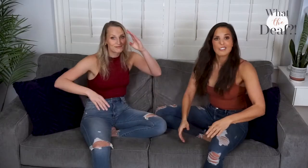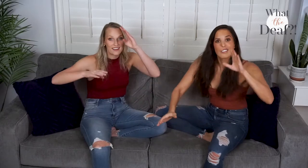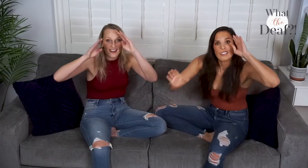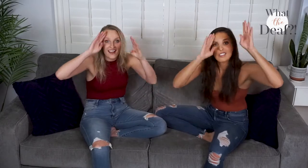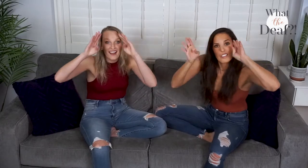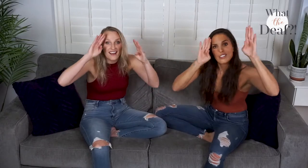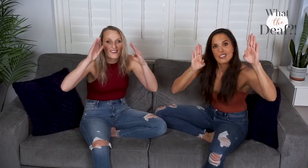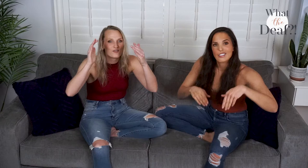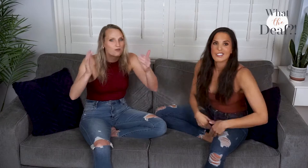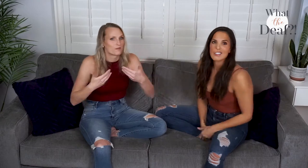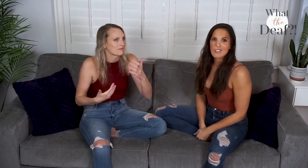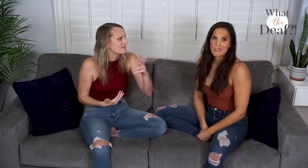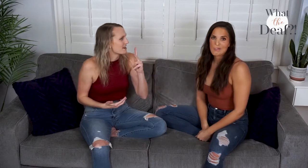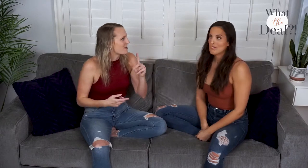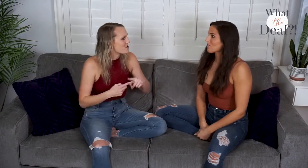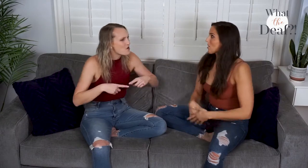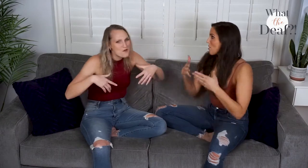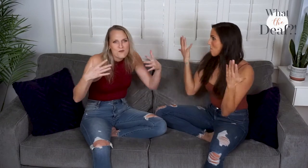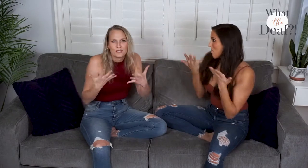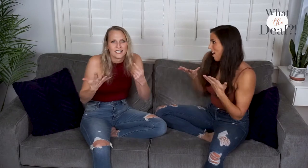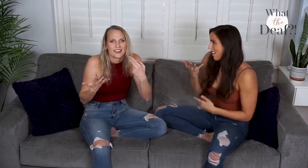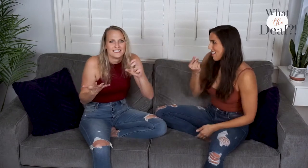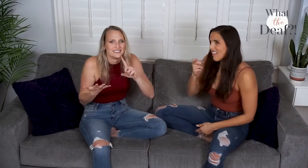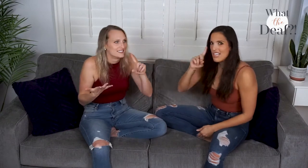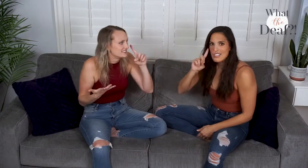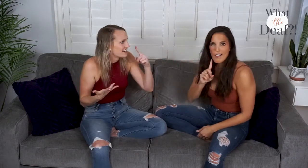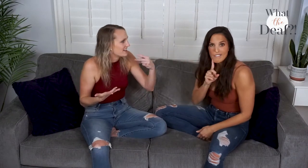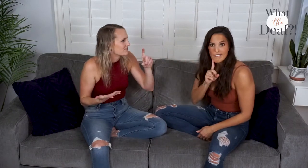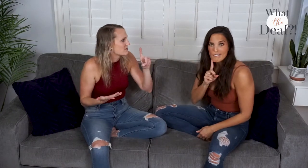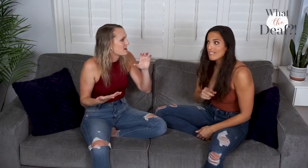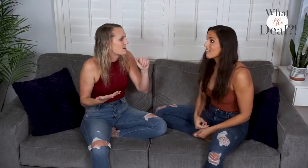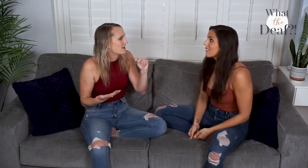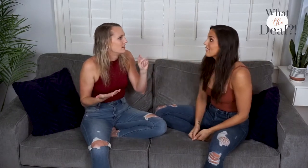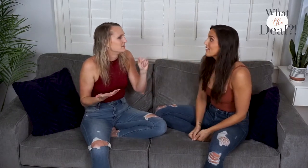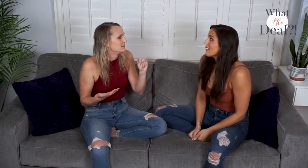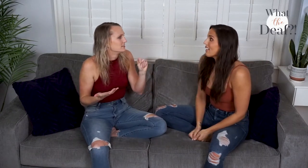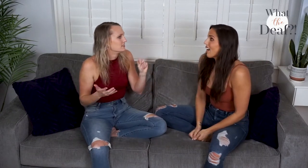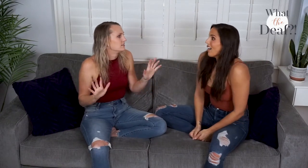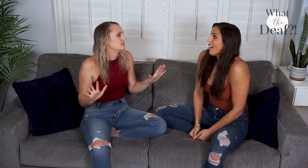Hey! Welcome back to… What the Deaf?! Podcast.